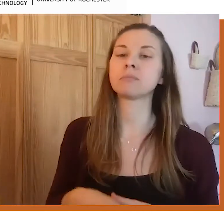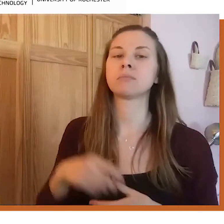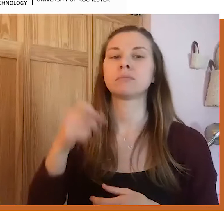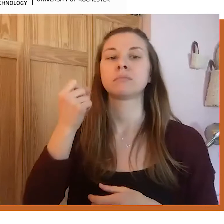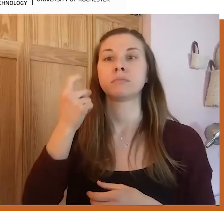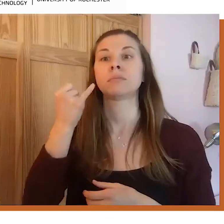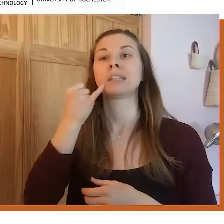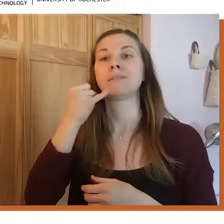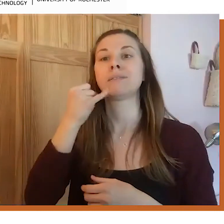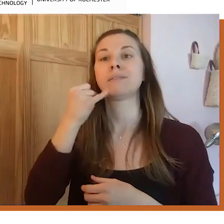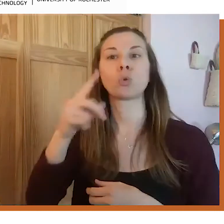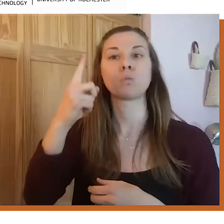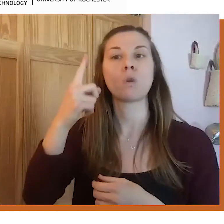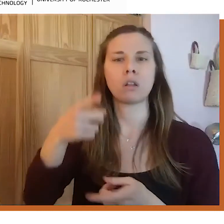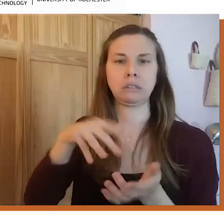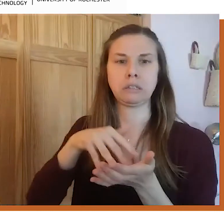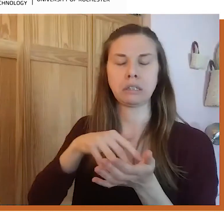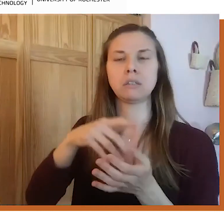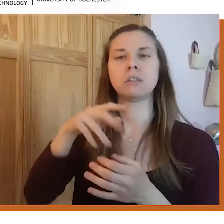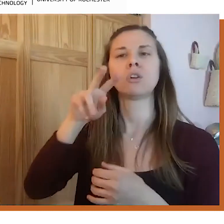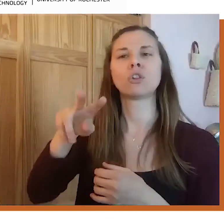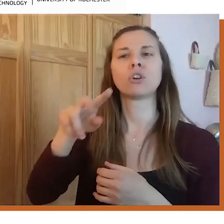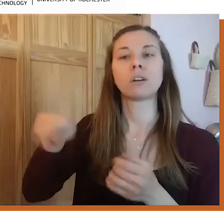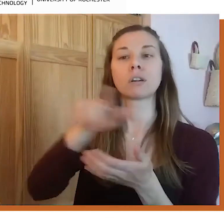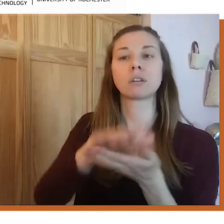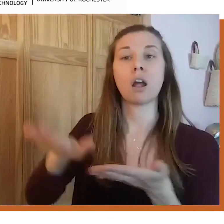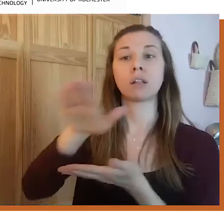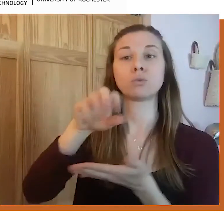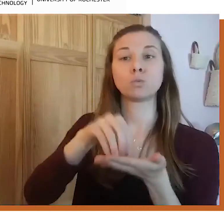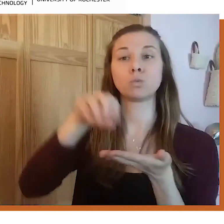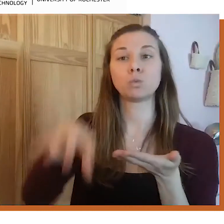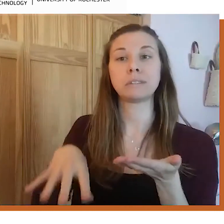in situations of IPV or domestic violence, and if we look at college students,